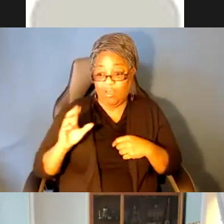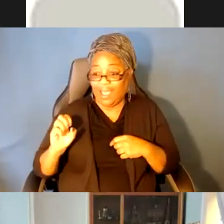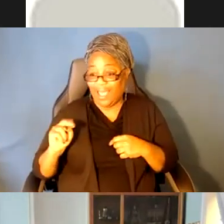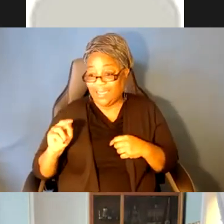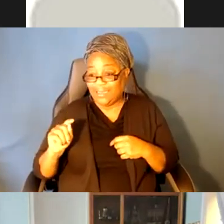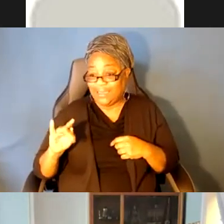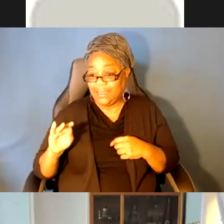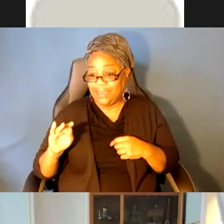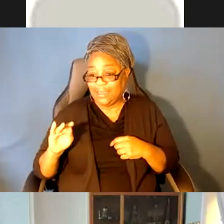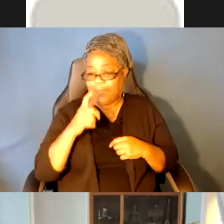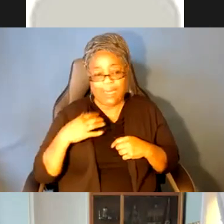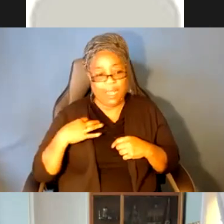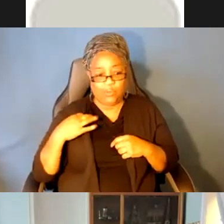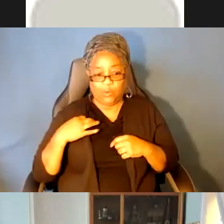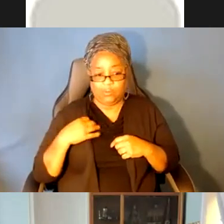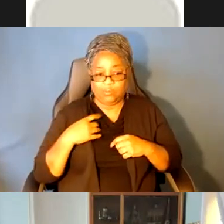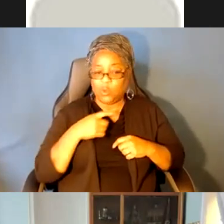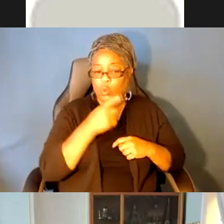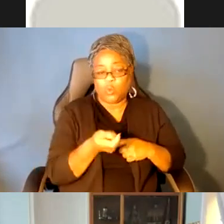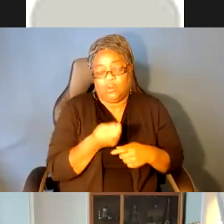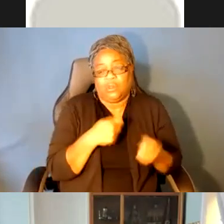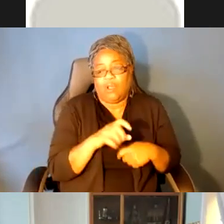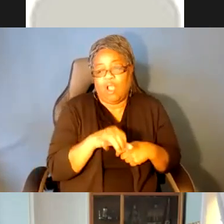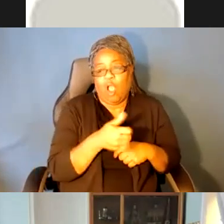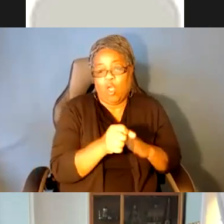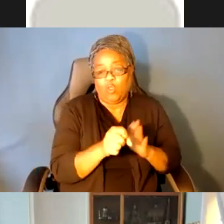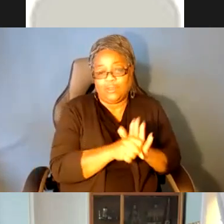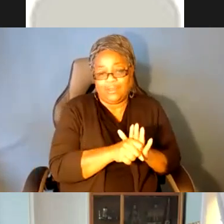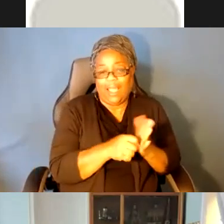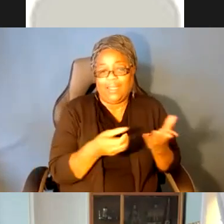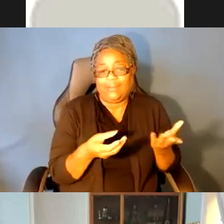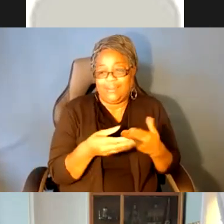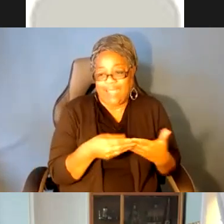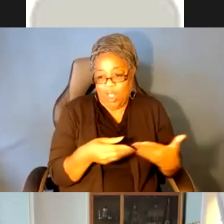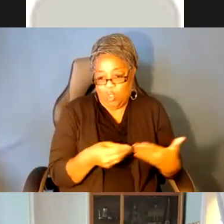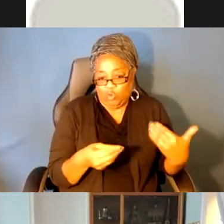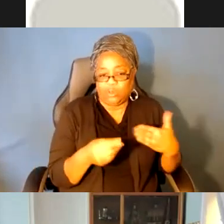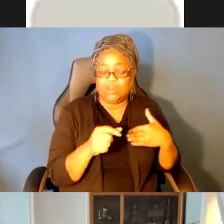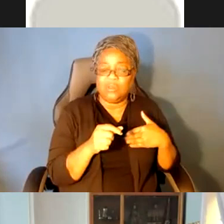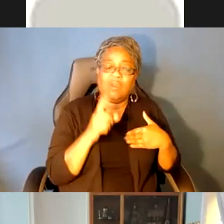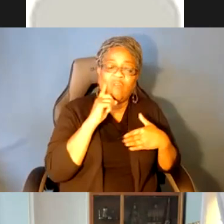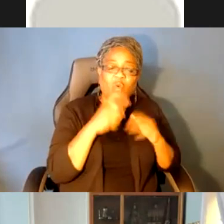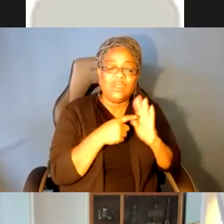Please do not substitute other state dollars. For example, if you have an arts education project